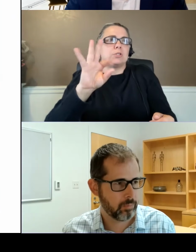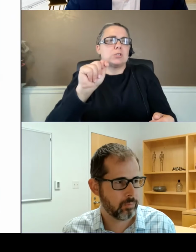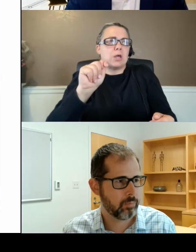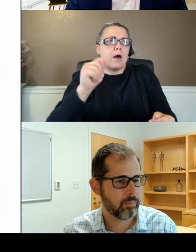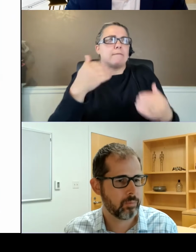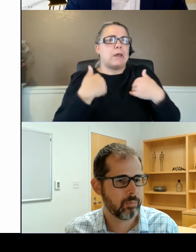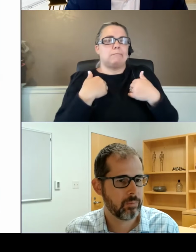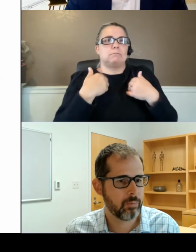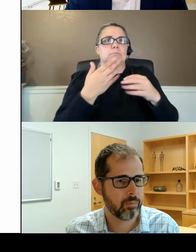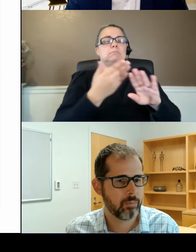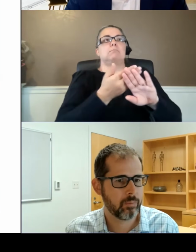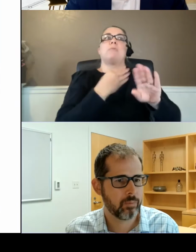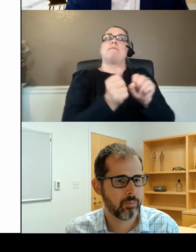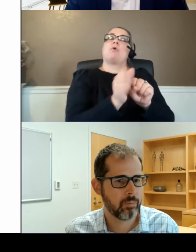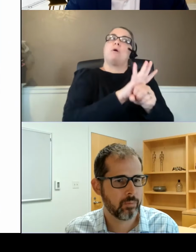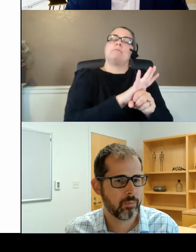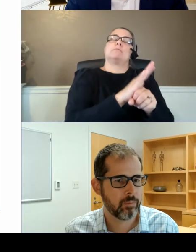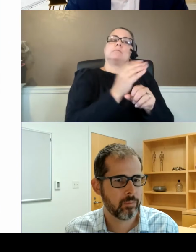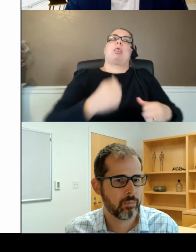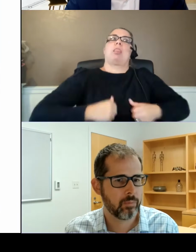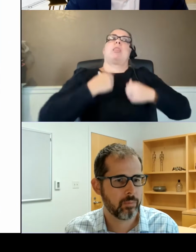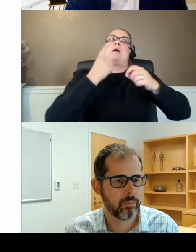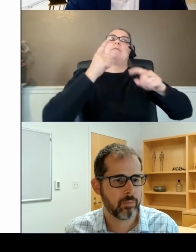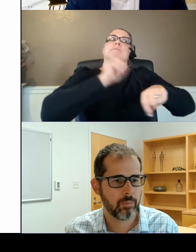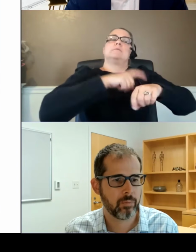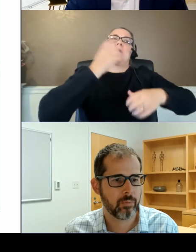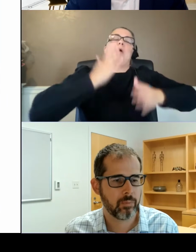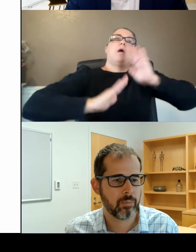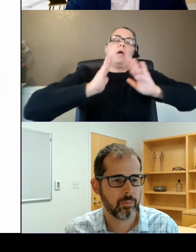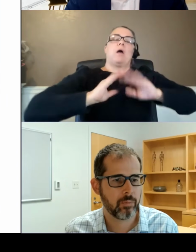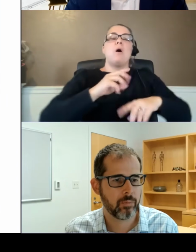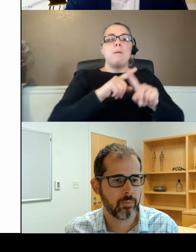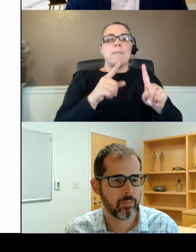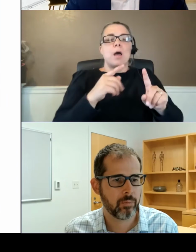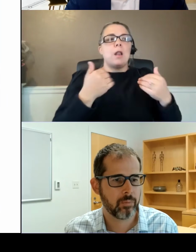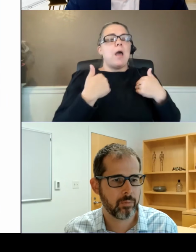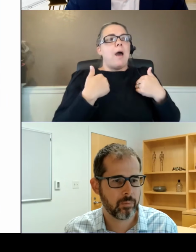lifetime ago, about kind of some, to look at some of those desktop apps. A lot of it is really going